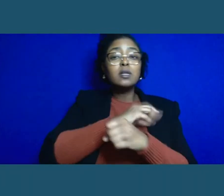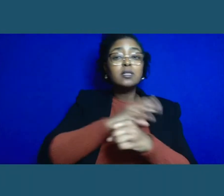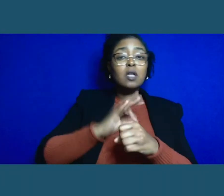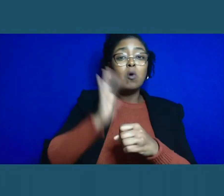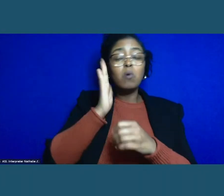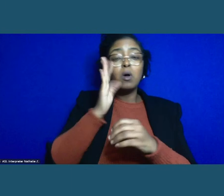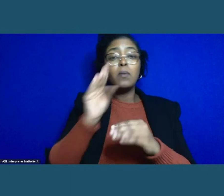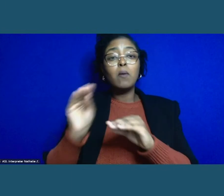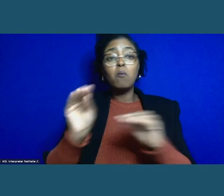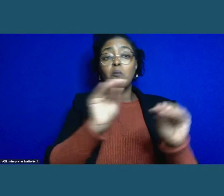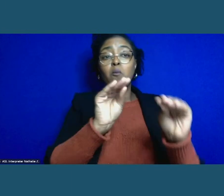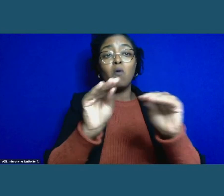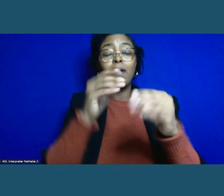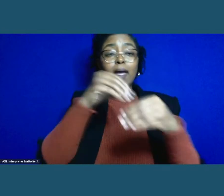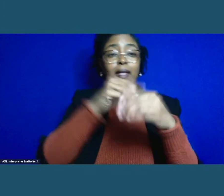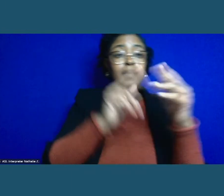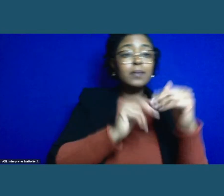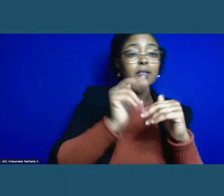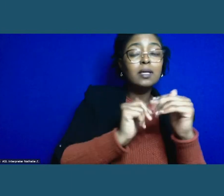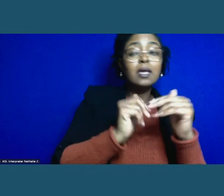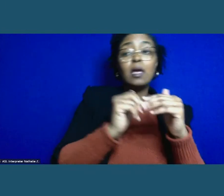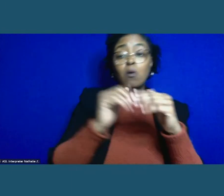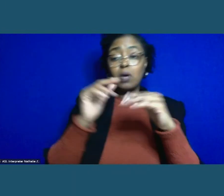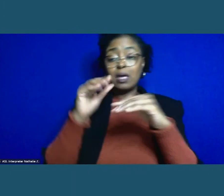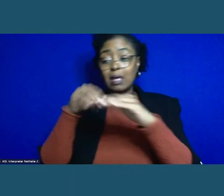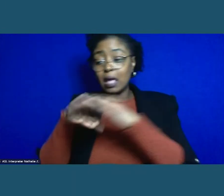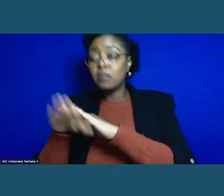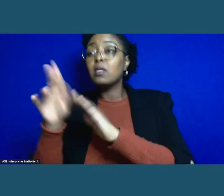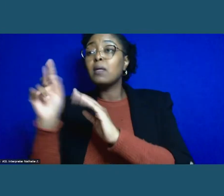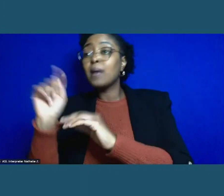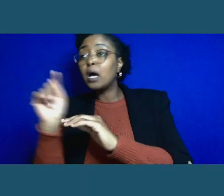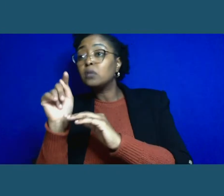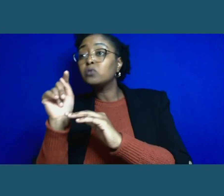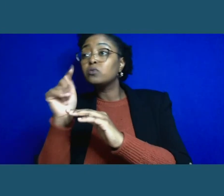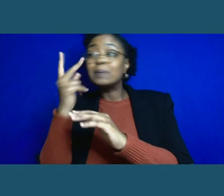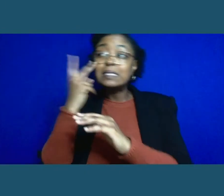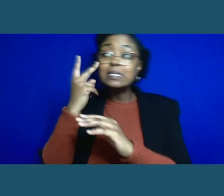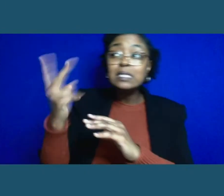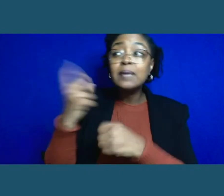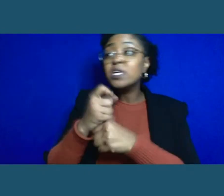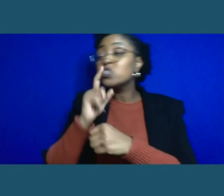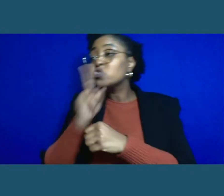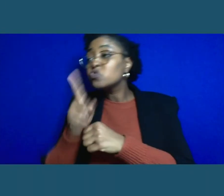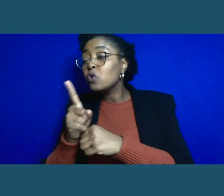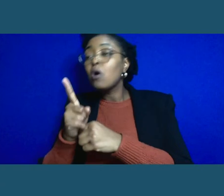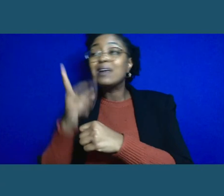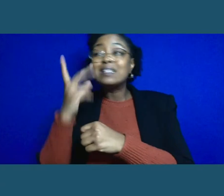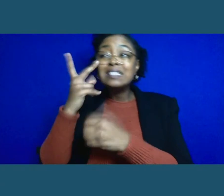staff will be moving throughout our buildings moving Into the restaurant is announcing